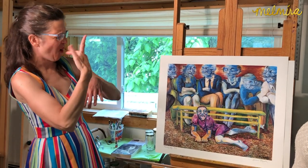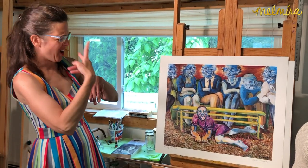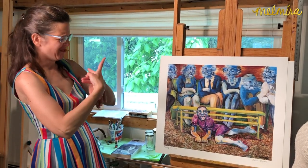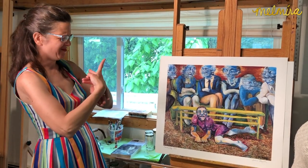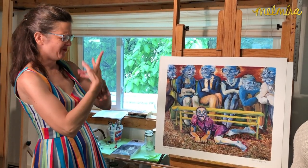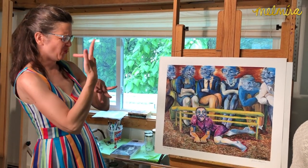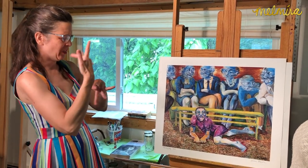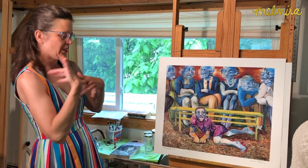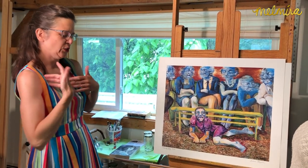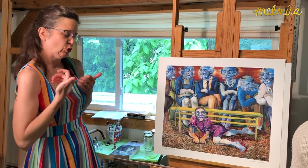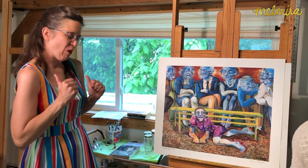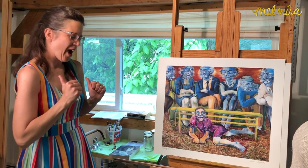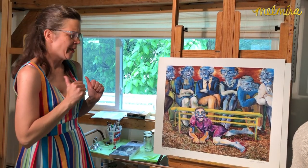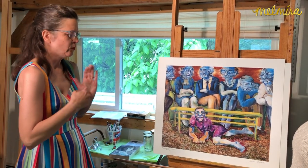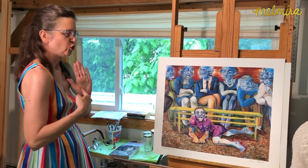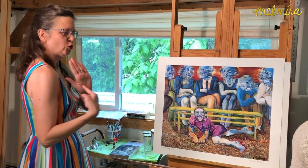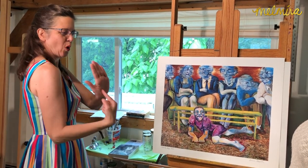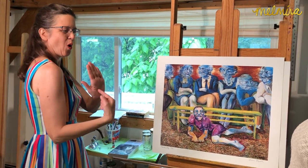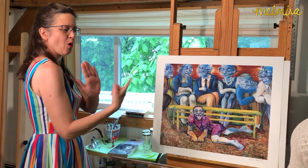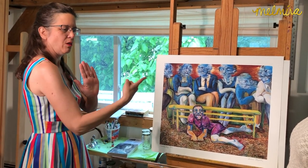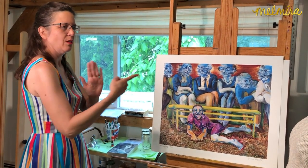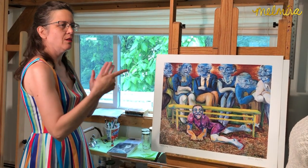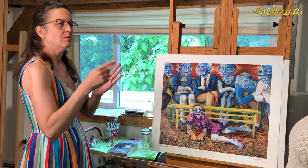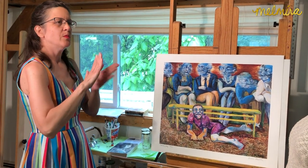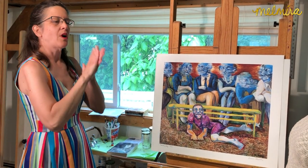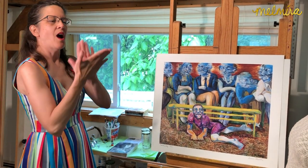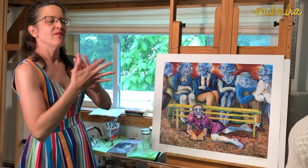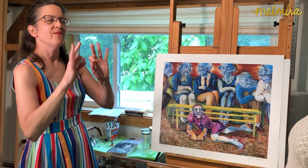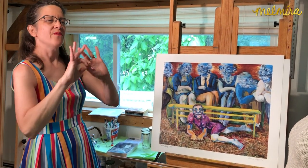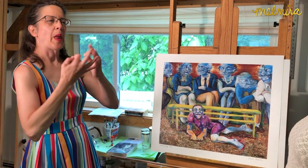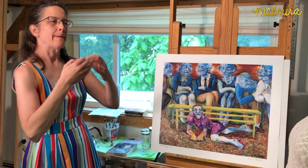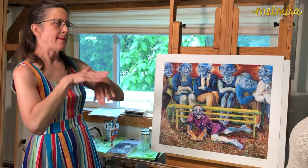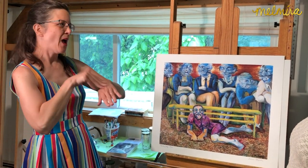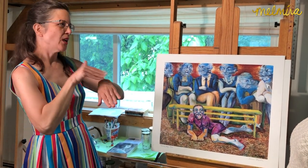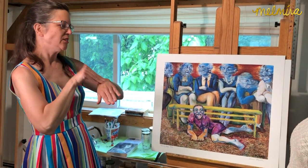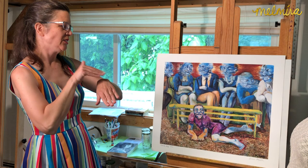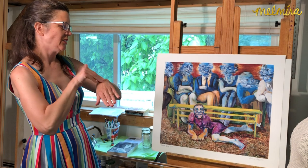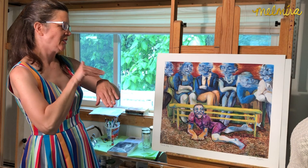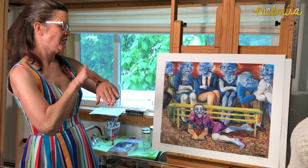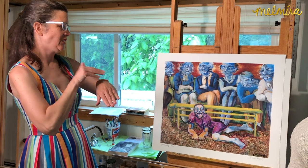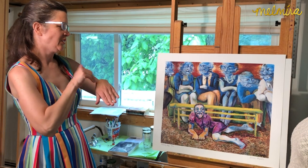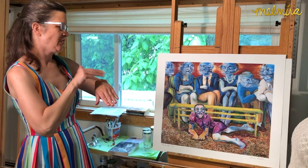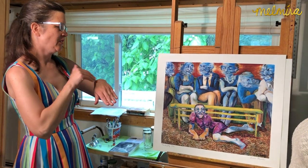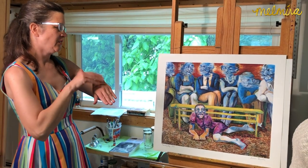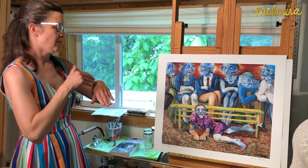Why is she lying there like that? I'm trying to show that she's like a family pet.